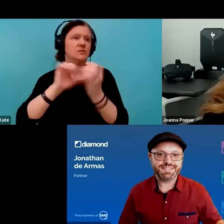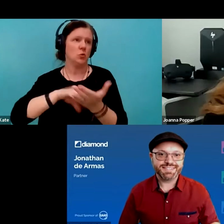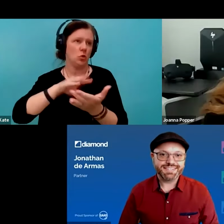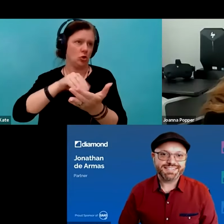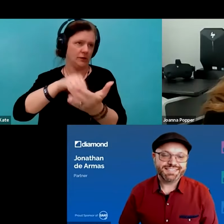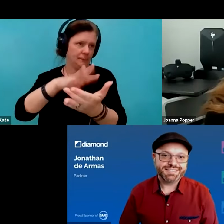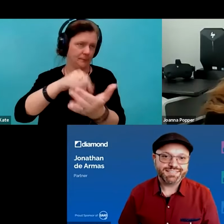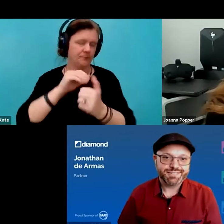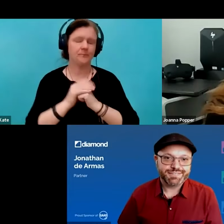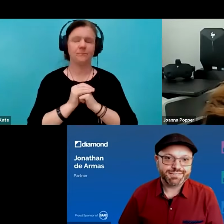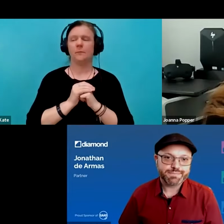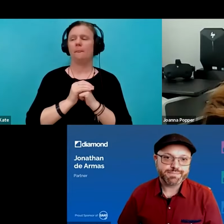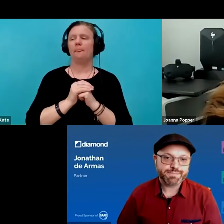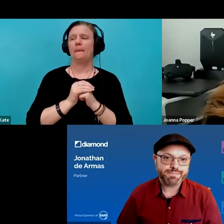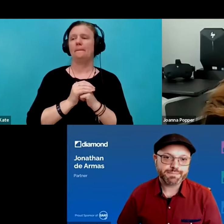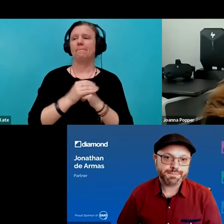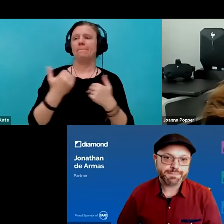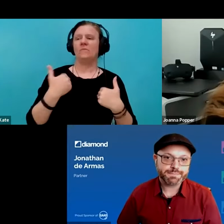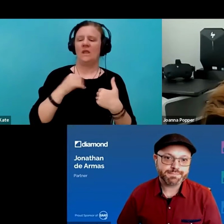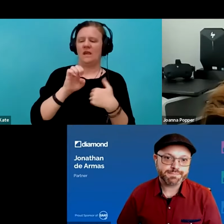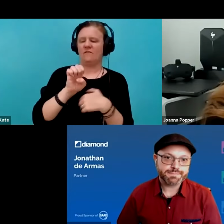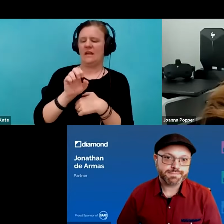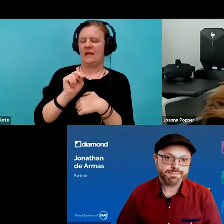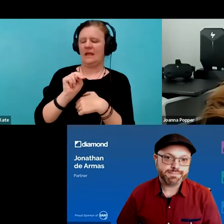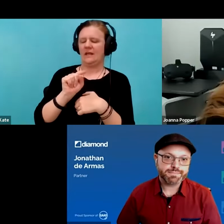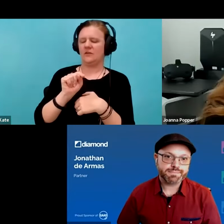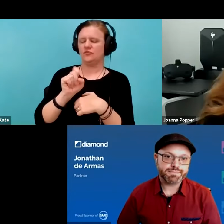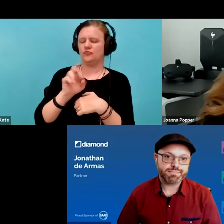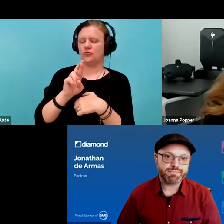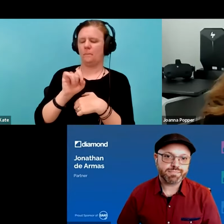We have enterprise, who was looking at, you know, how do I continue to train